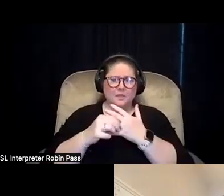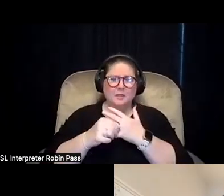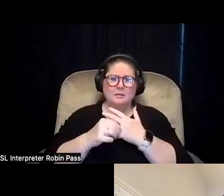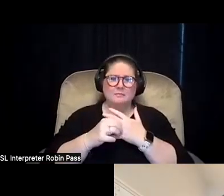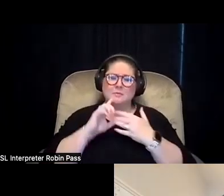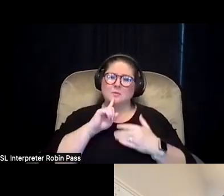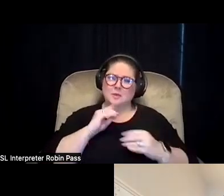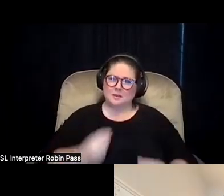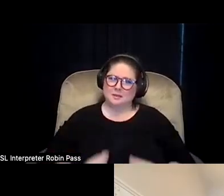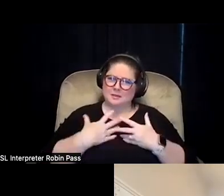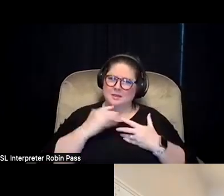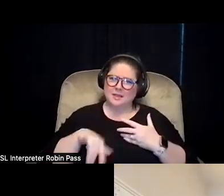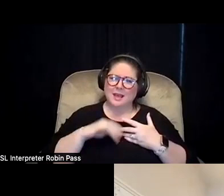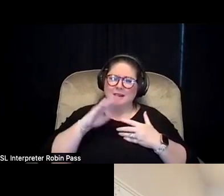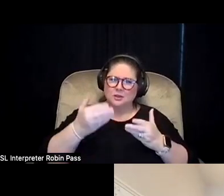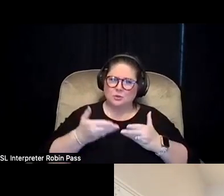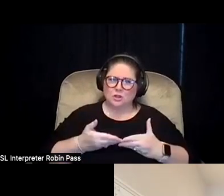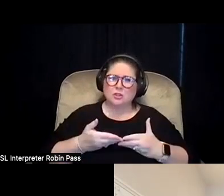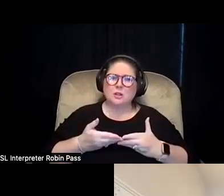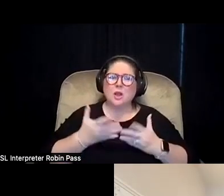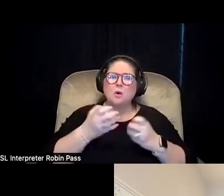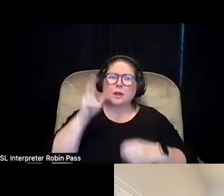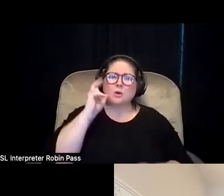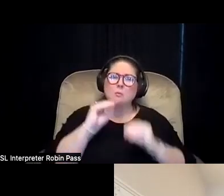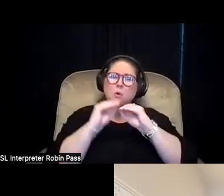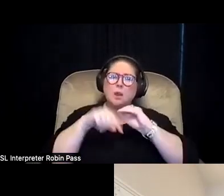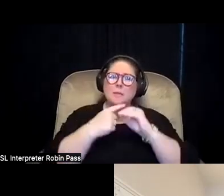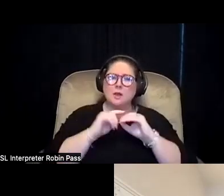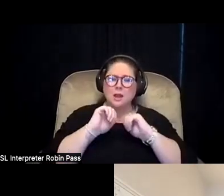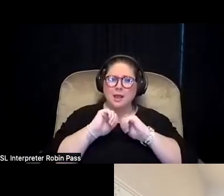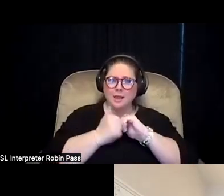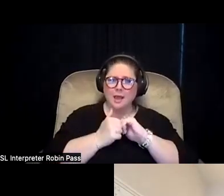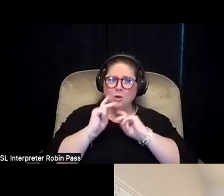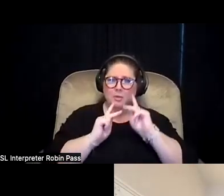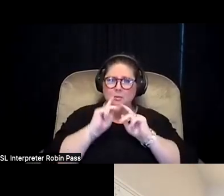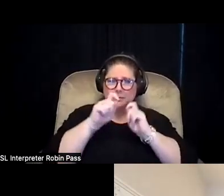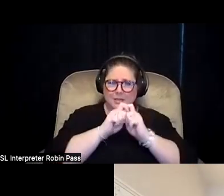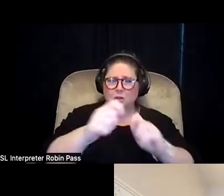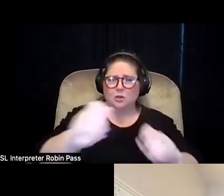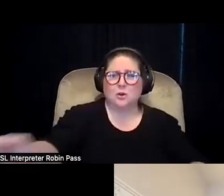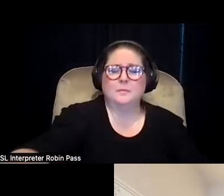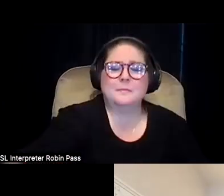introduction and want to hear more about how people in particular students and young people